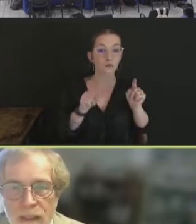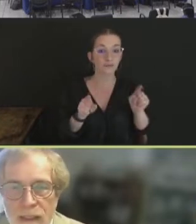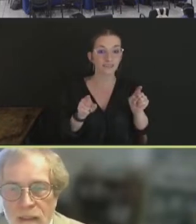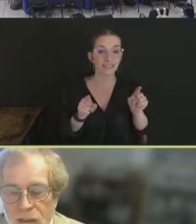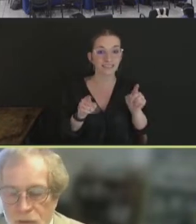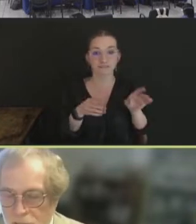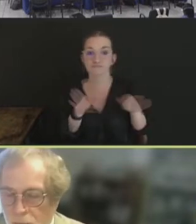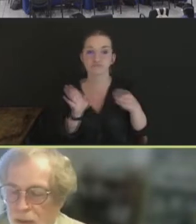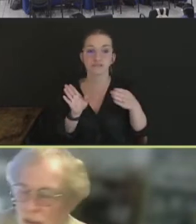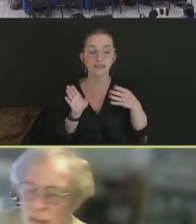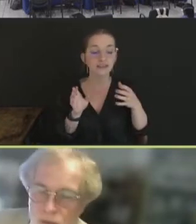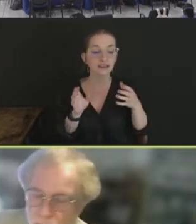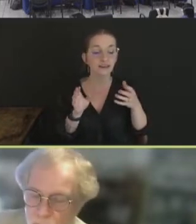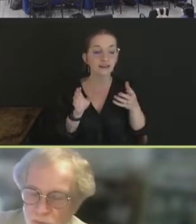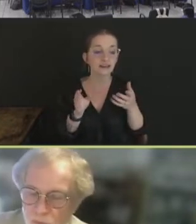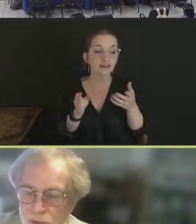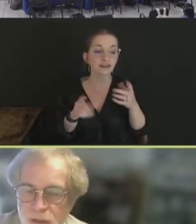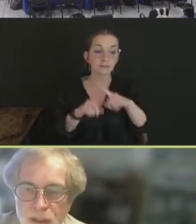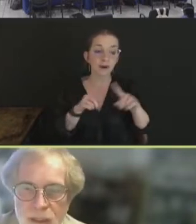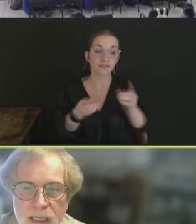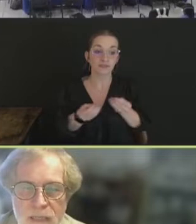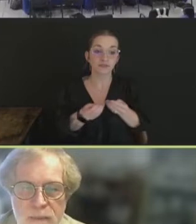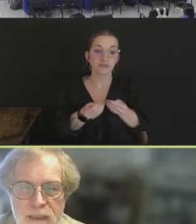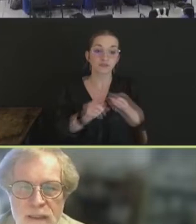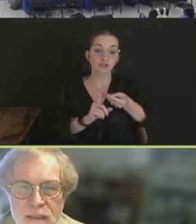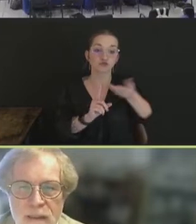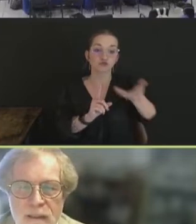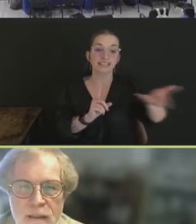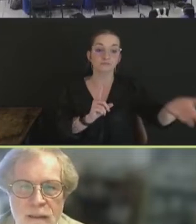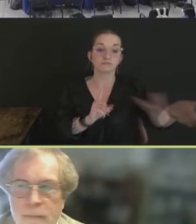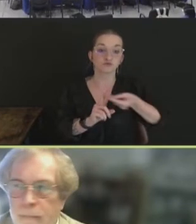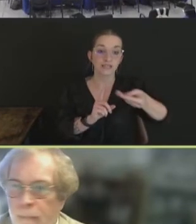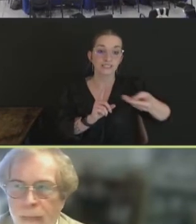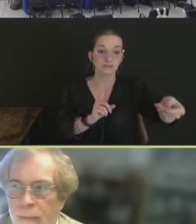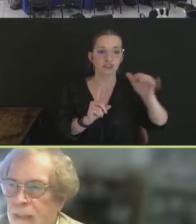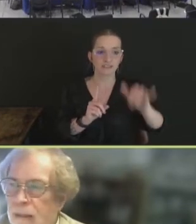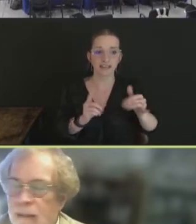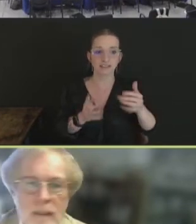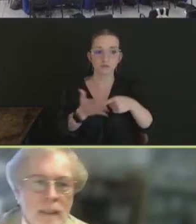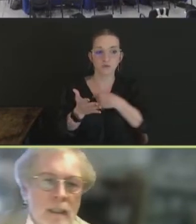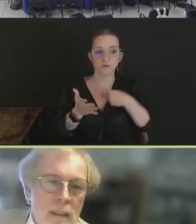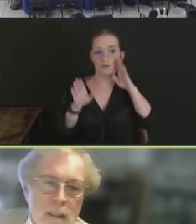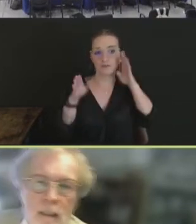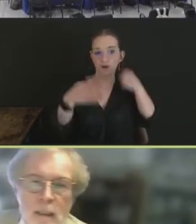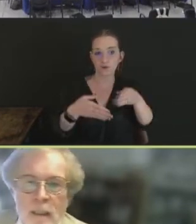the transmission is the one we'll focus one. Next, please.